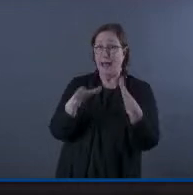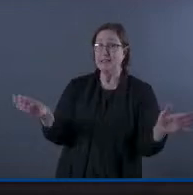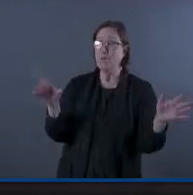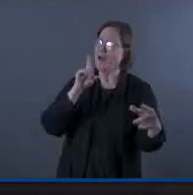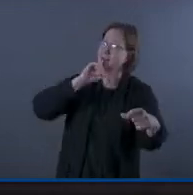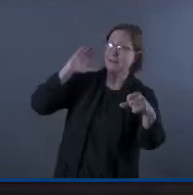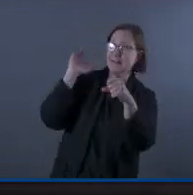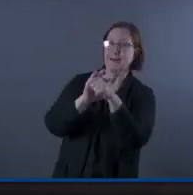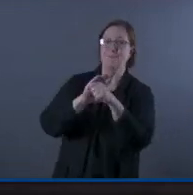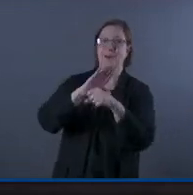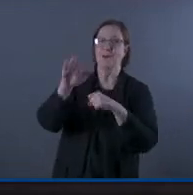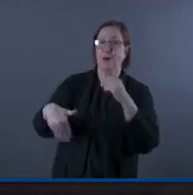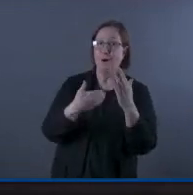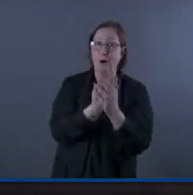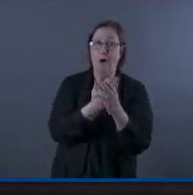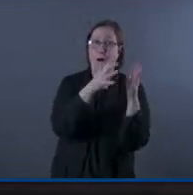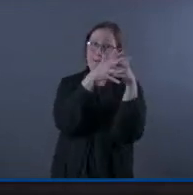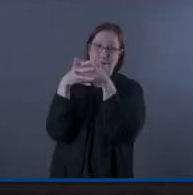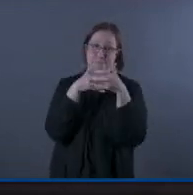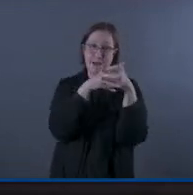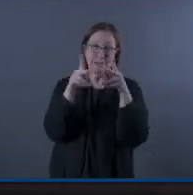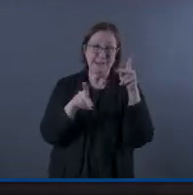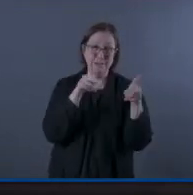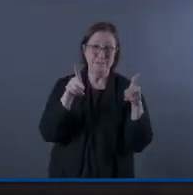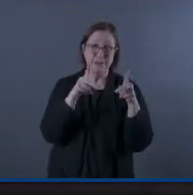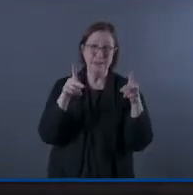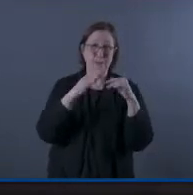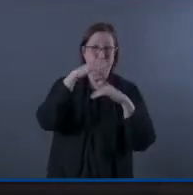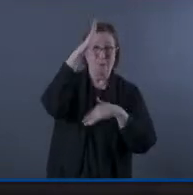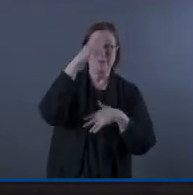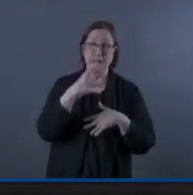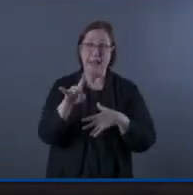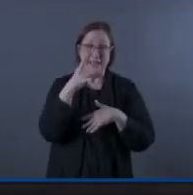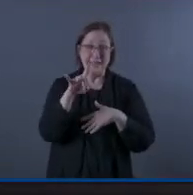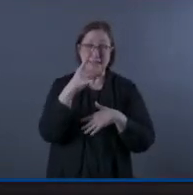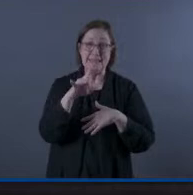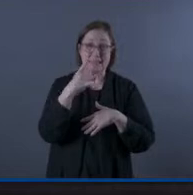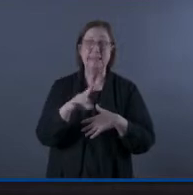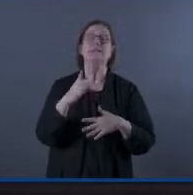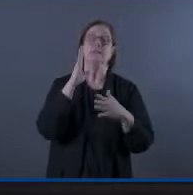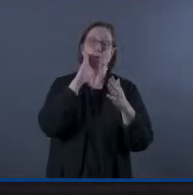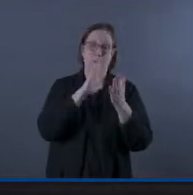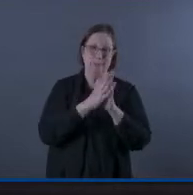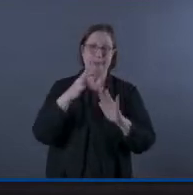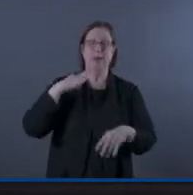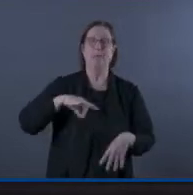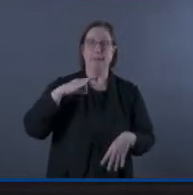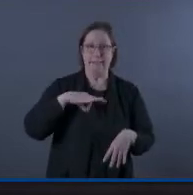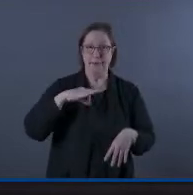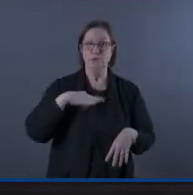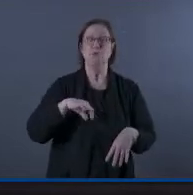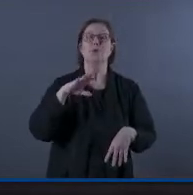we all wanna help you get vaccines as fast as you can, but we're getting close. And so hang on and be patient just a little while longer.